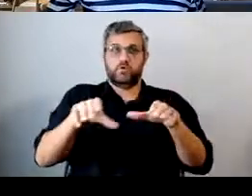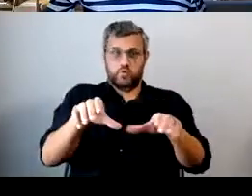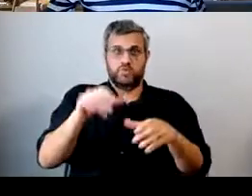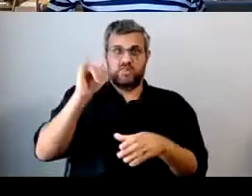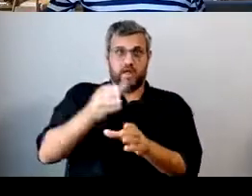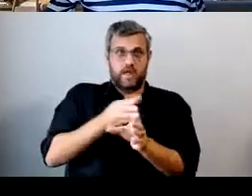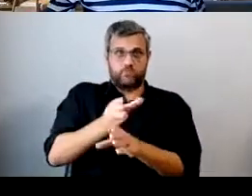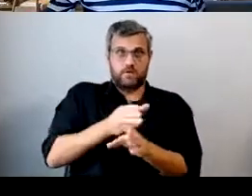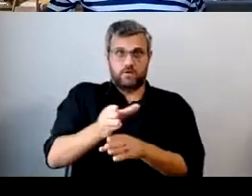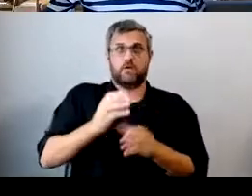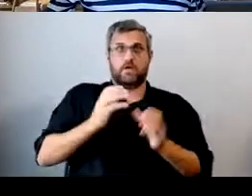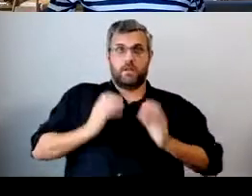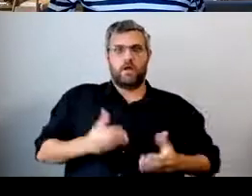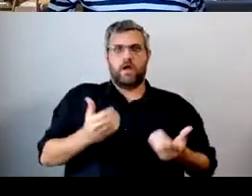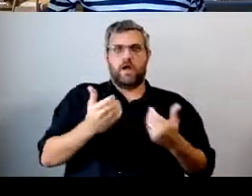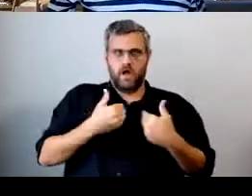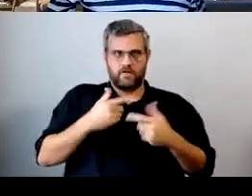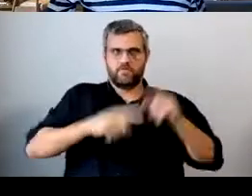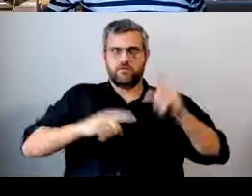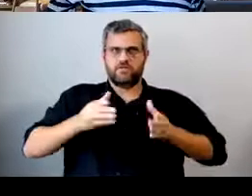so that clients have a variety of ways to engage.